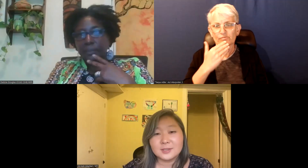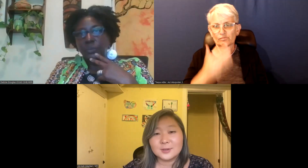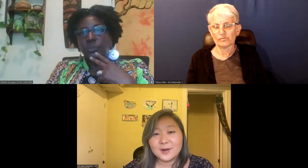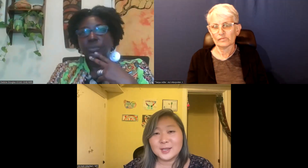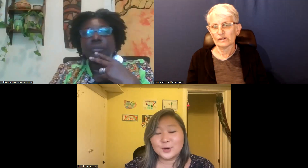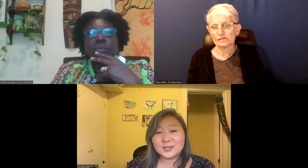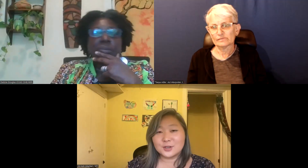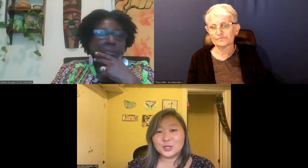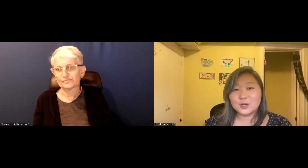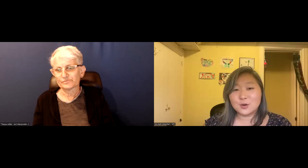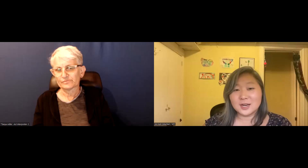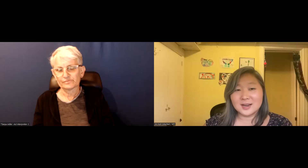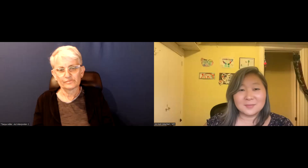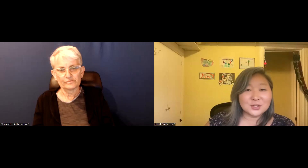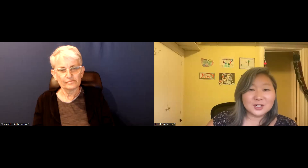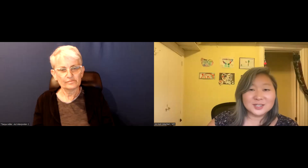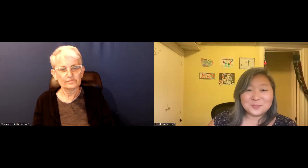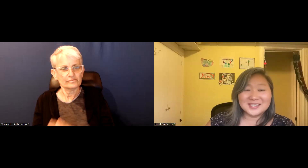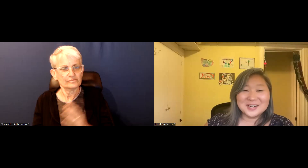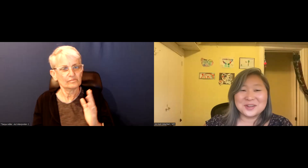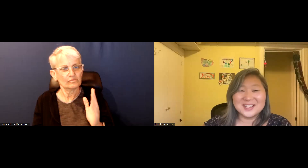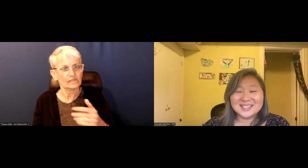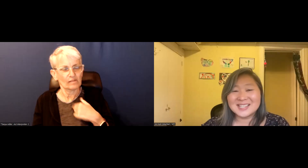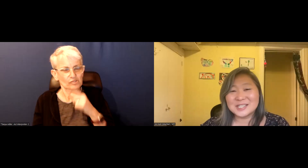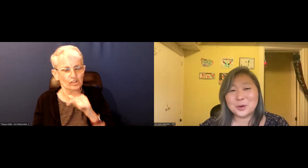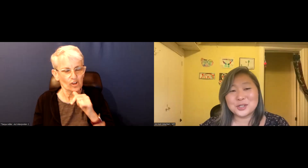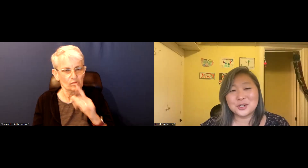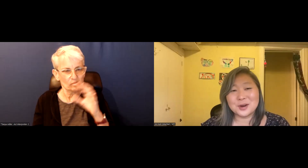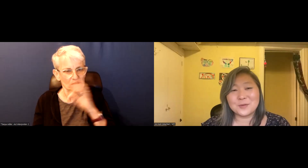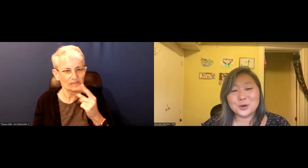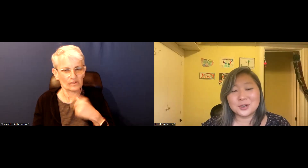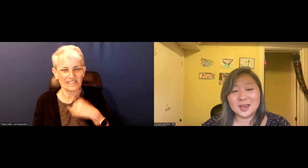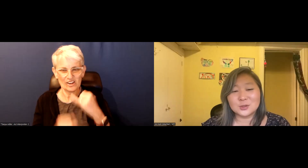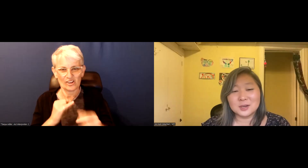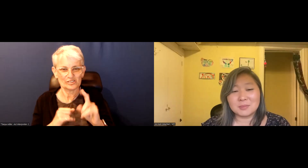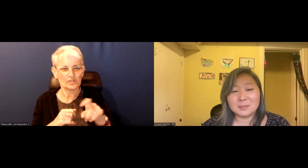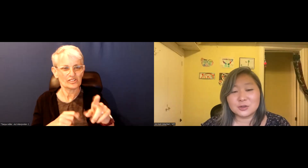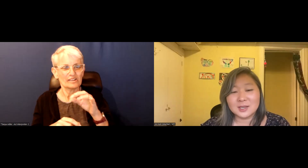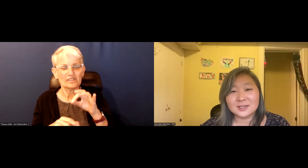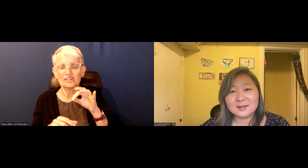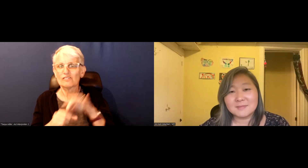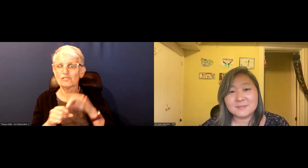We're going to turn to Inori and make sure I do not miss anyone in this question around voter engagement and public trust.